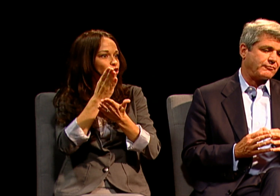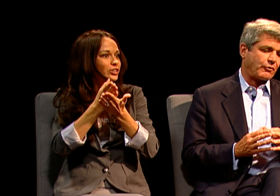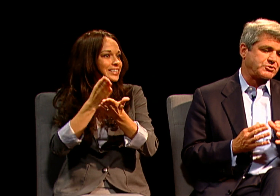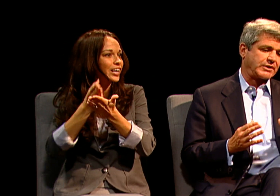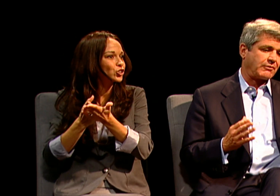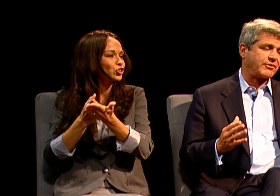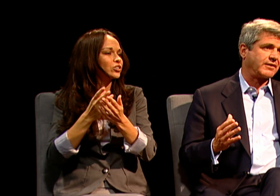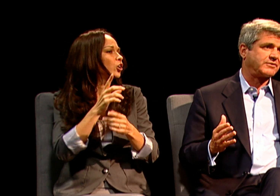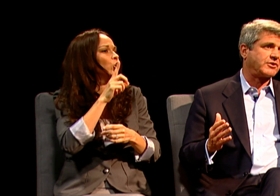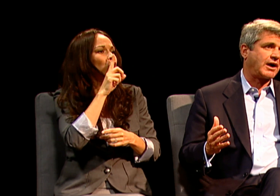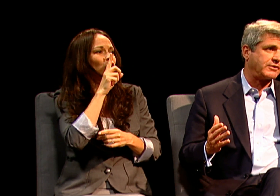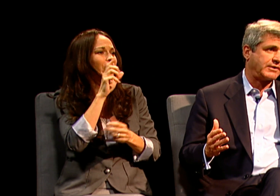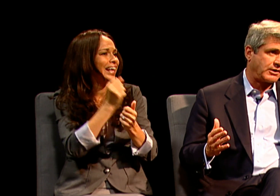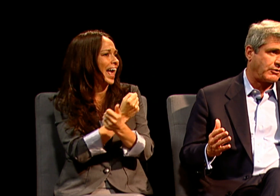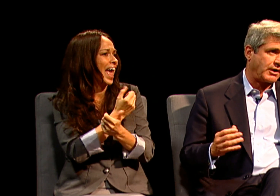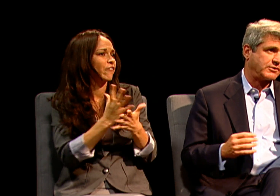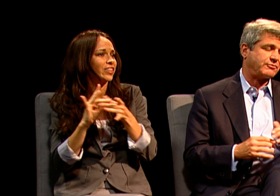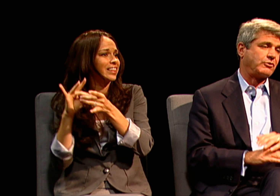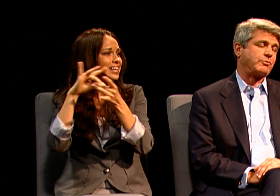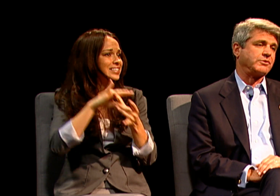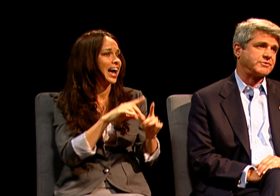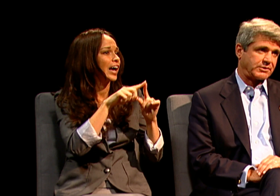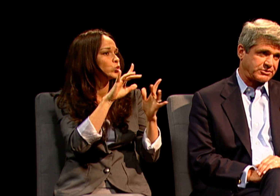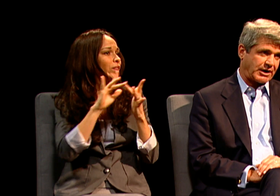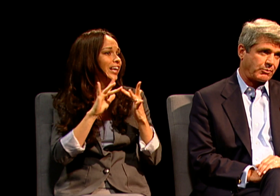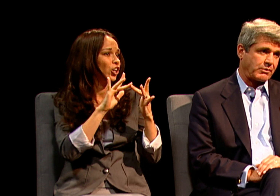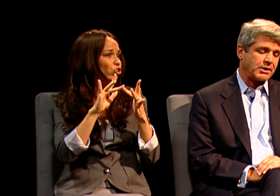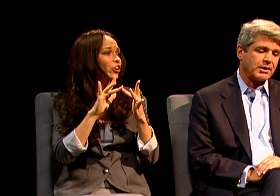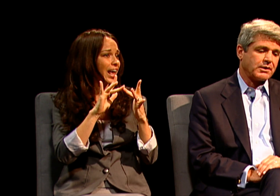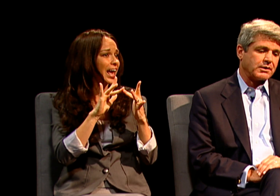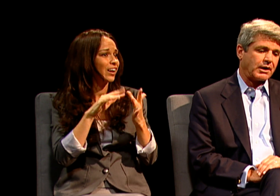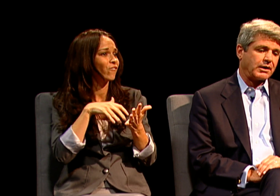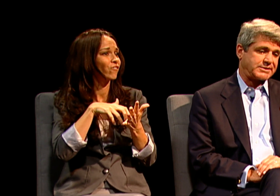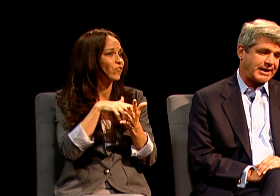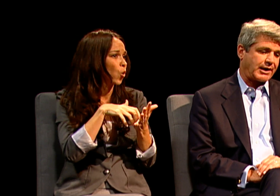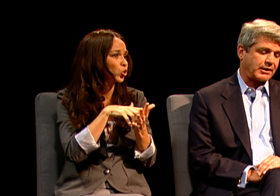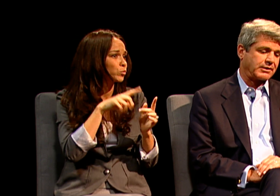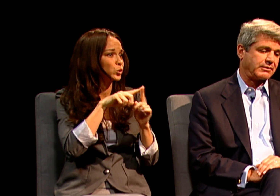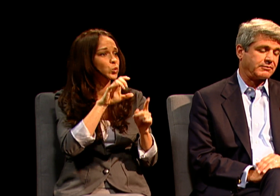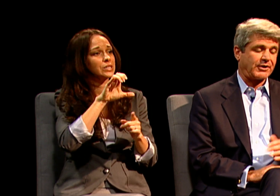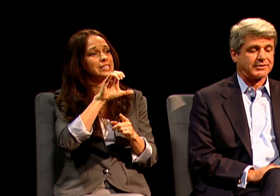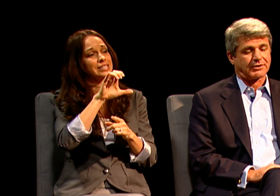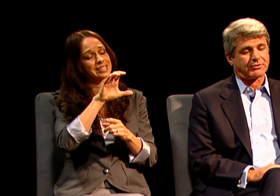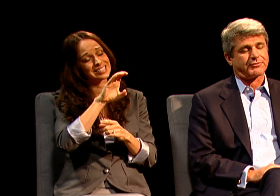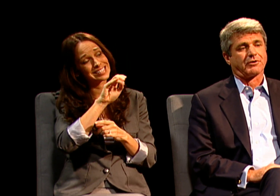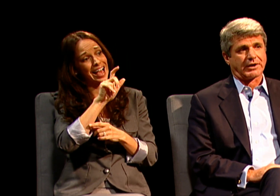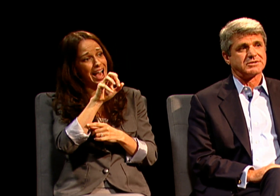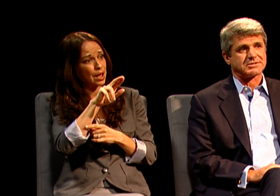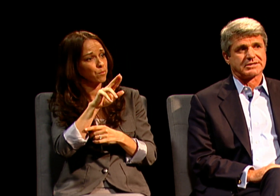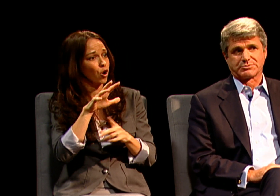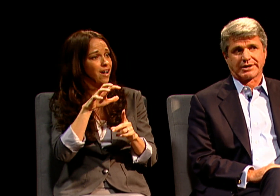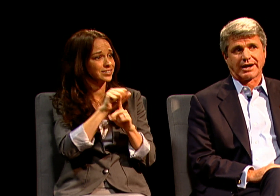VIRTUALLY EVERYTHING THAT'S TIED TO THE INTERNET IS VULNERABLE TO A CYBER ATTACK. AND IN FACT EVERY FEDERAL AGENCY HAS BEEN